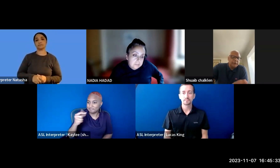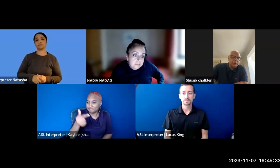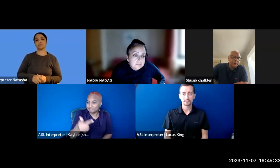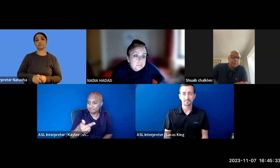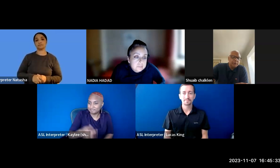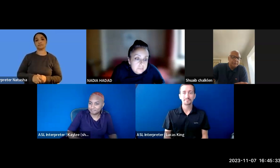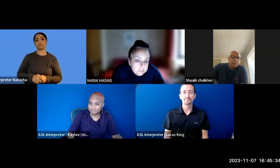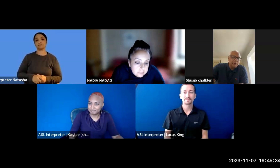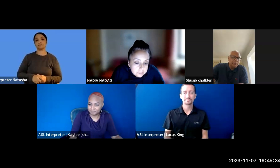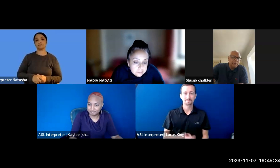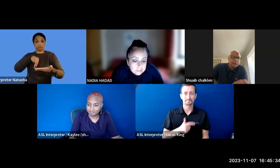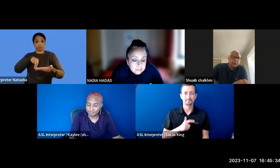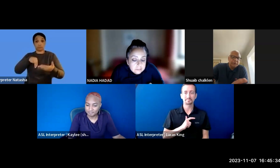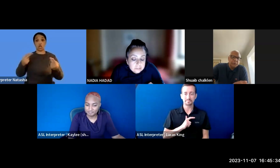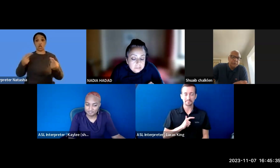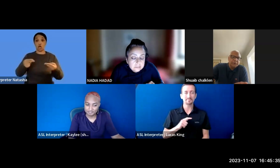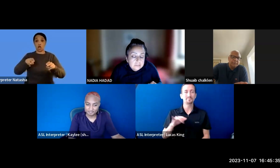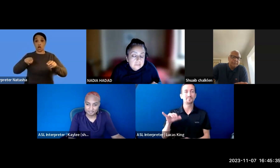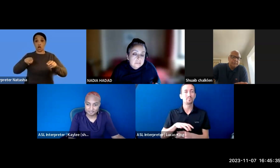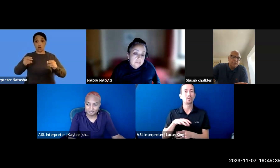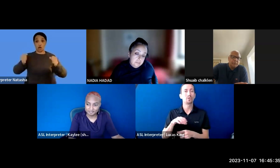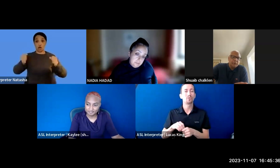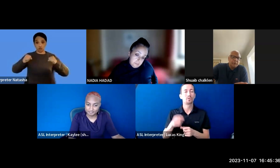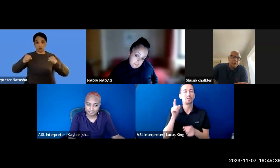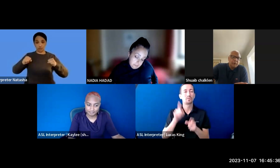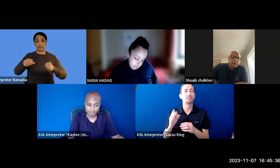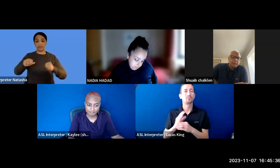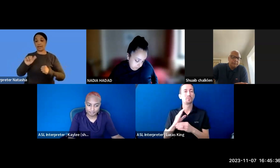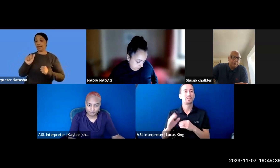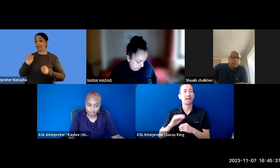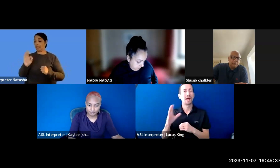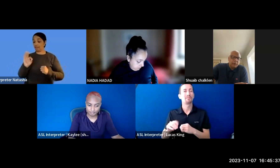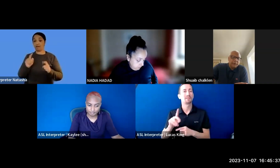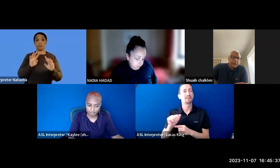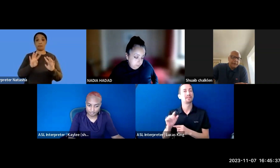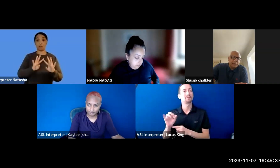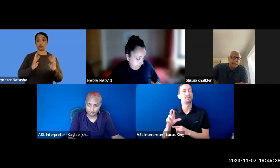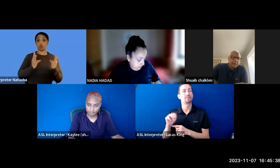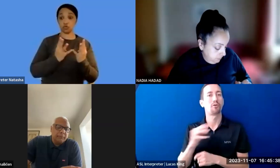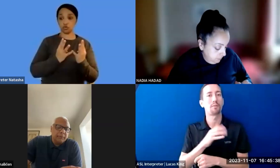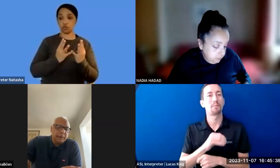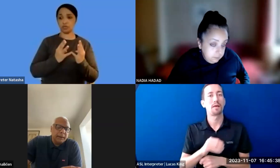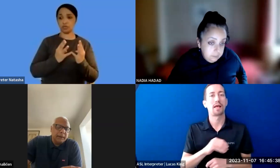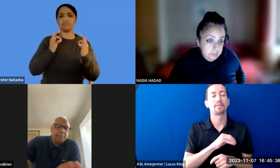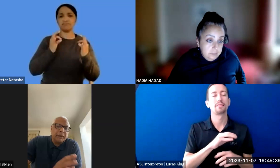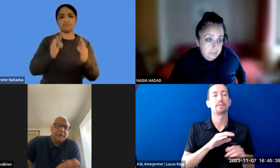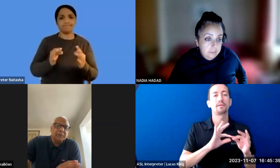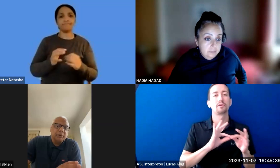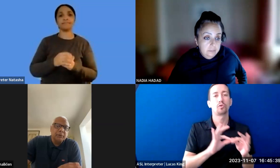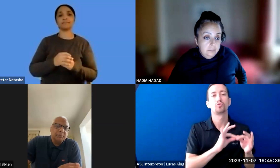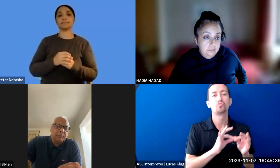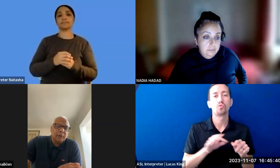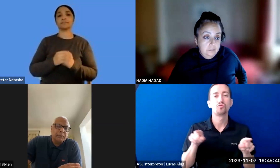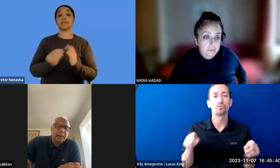between African Disability Forum and the consortium was a capacity-building program,